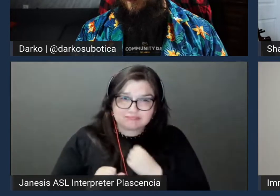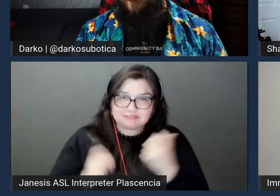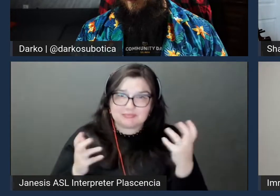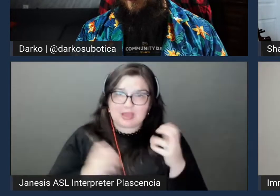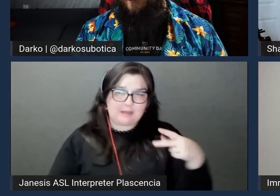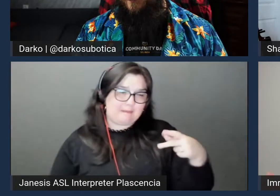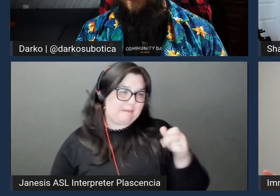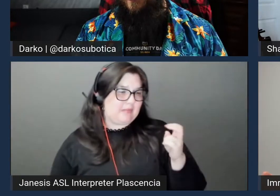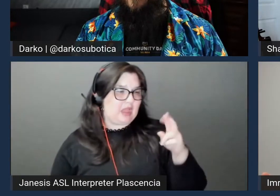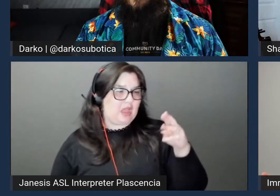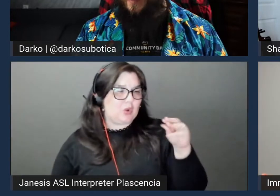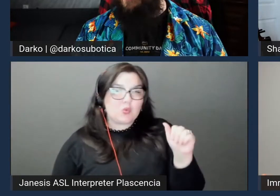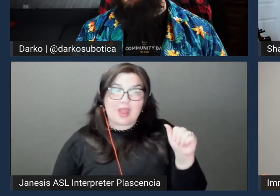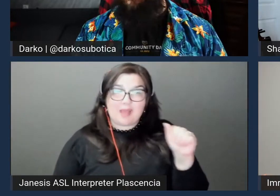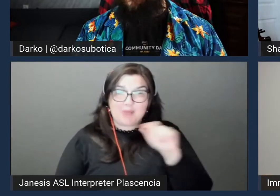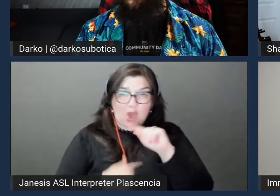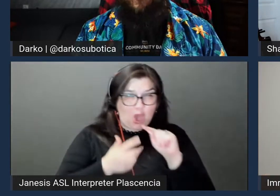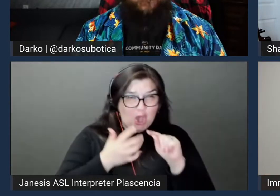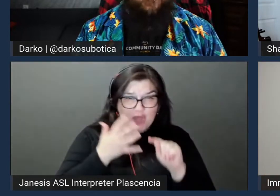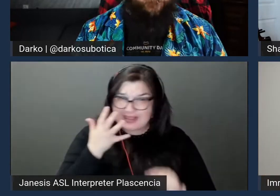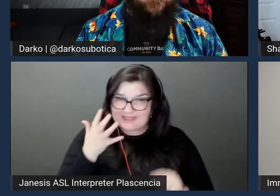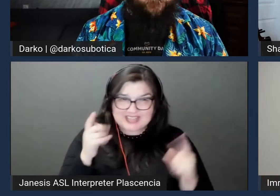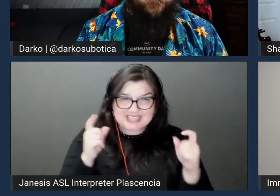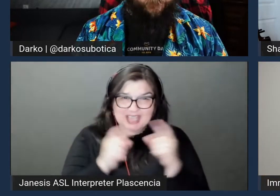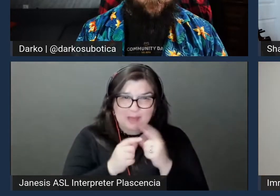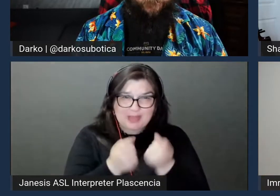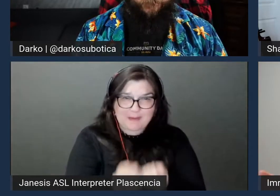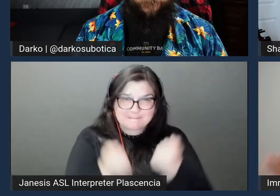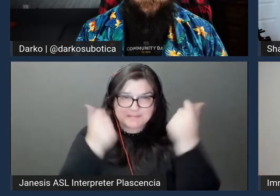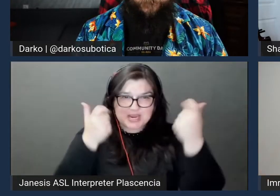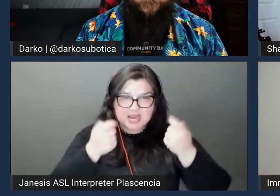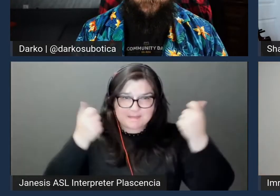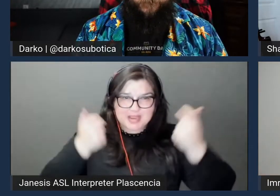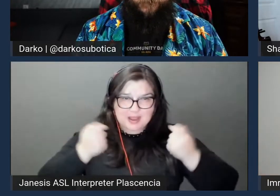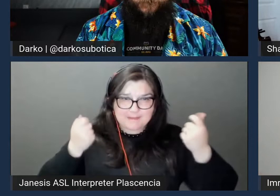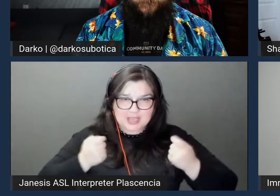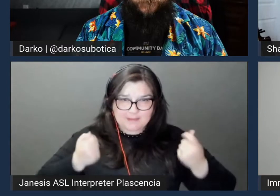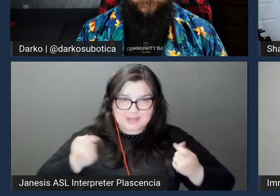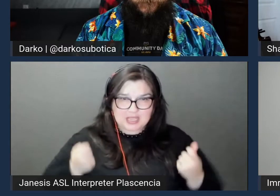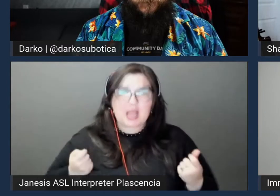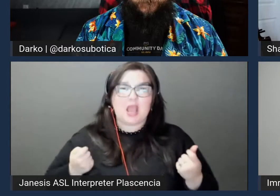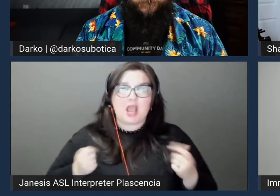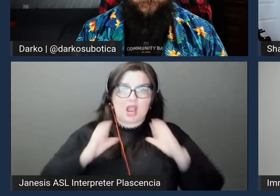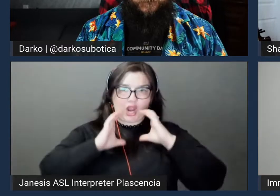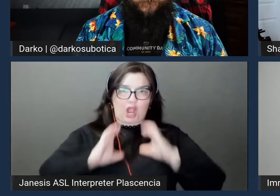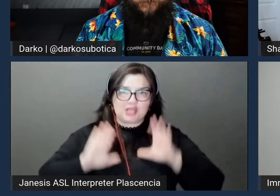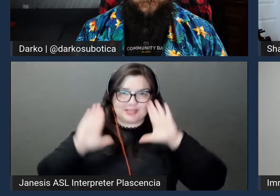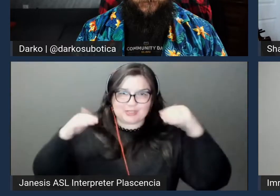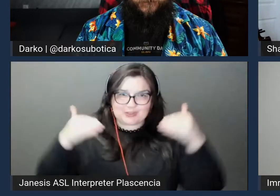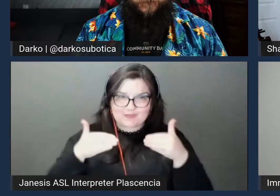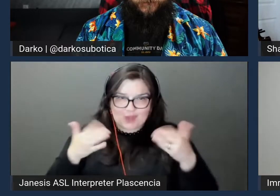it abstracts away all these complexities from the customers, so they can then focus on their business problems